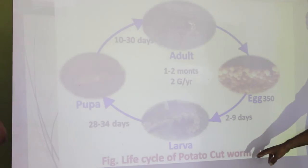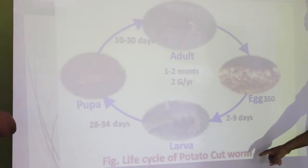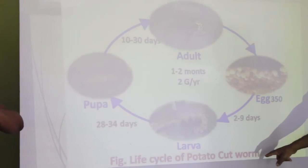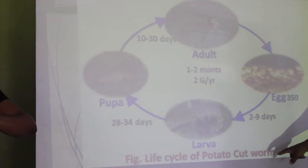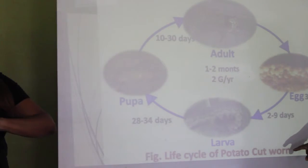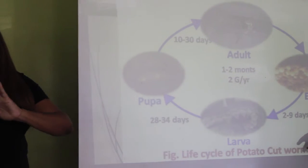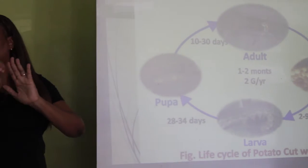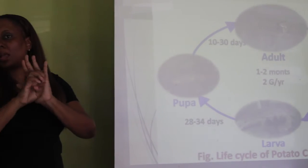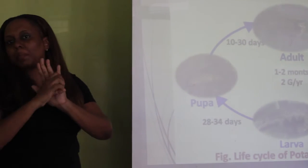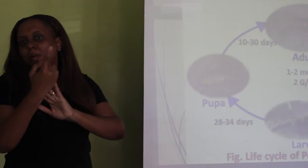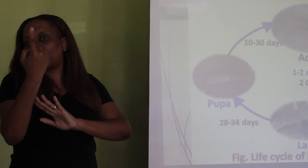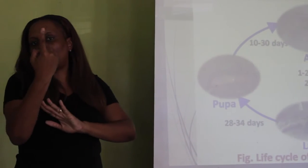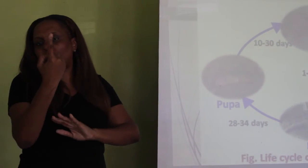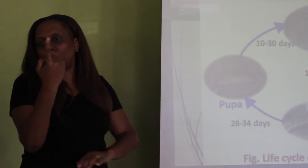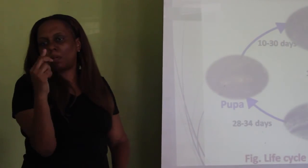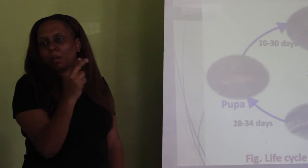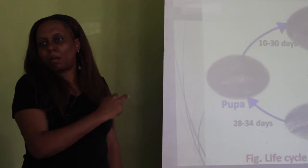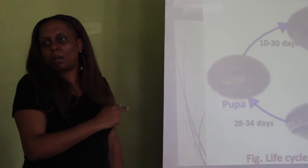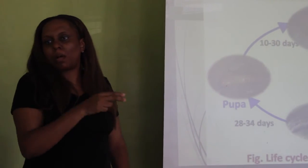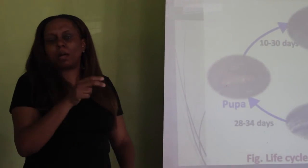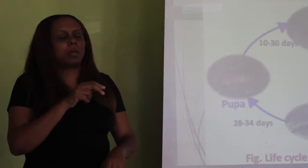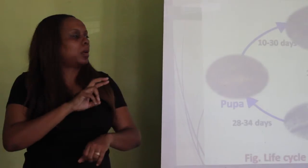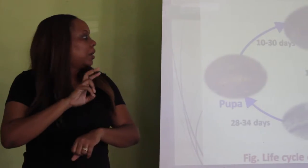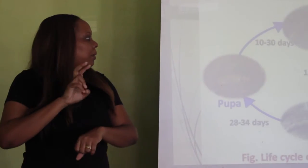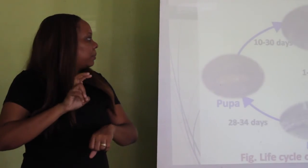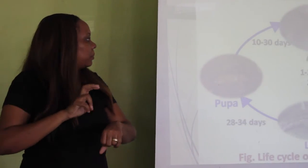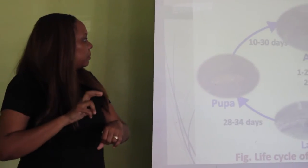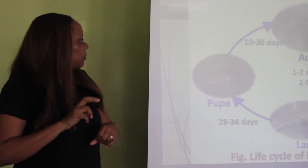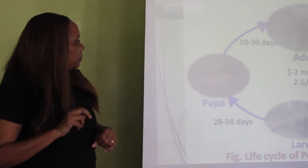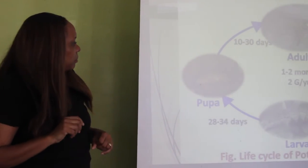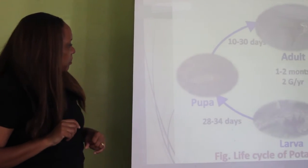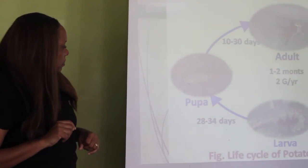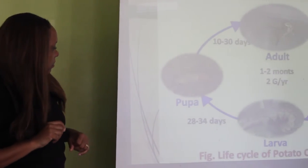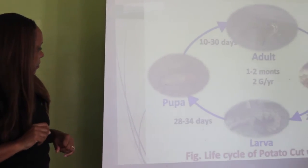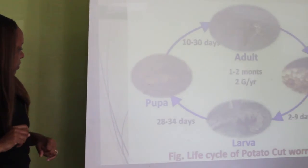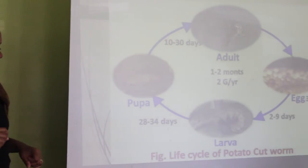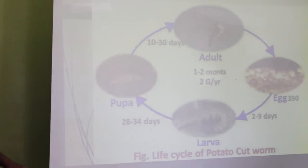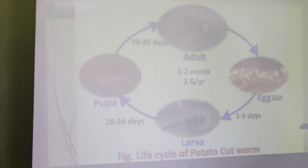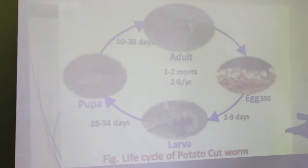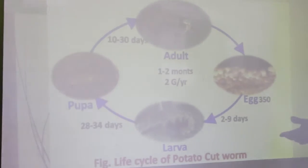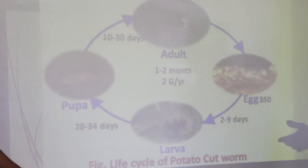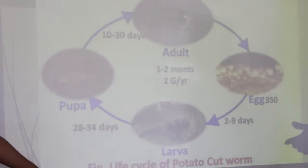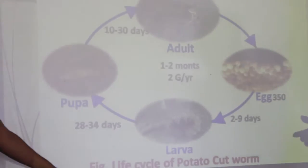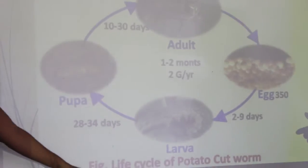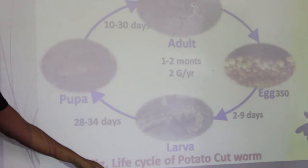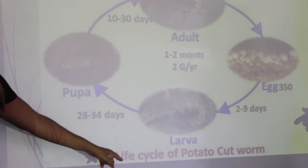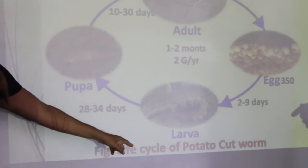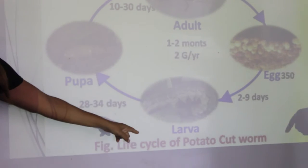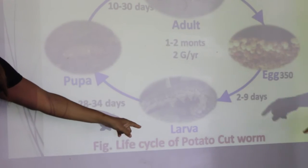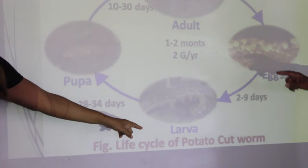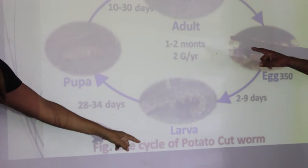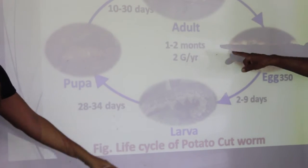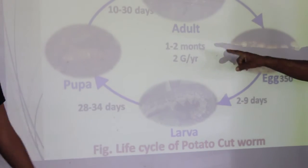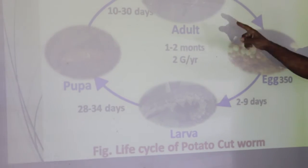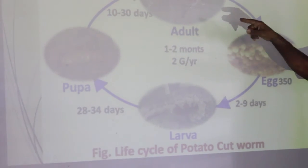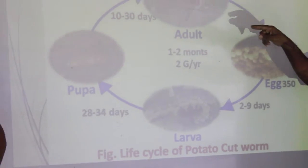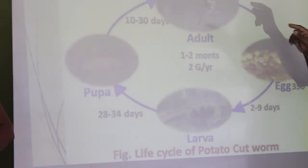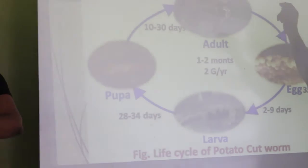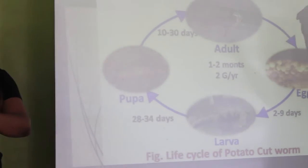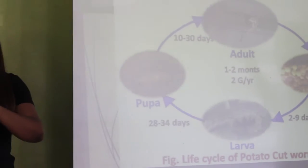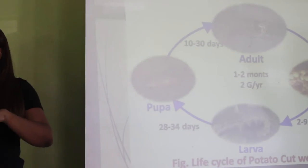of the potato cup1 how it invites the most incentive we will start at the dark stage